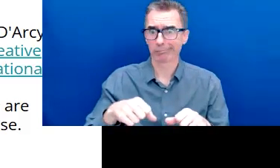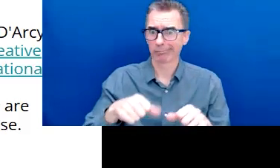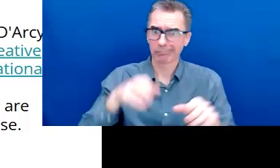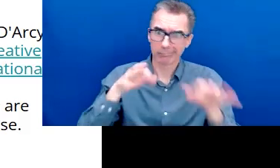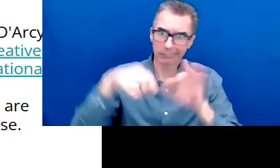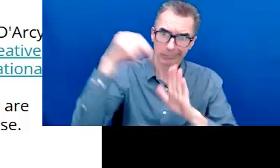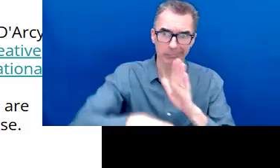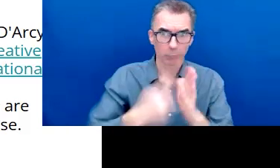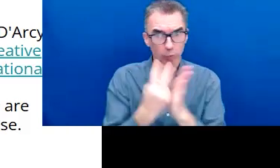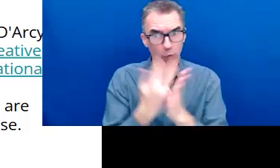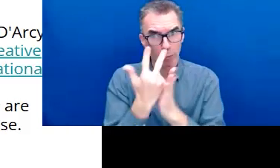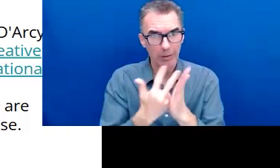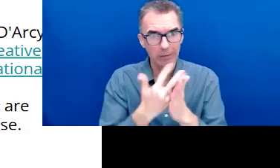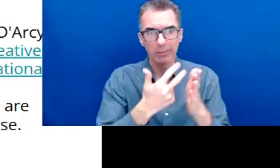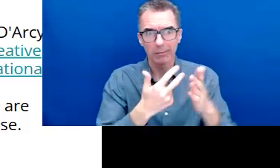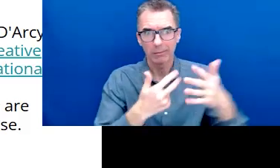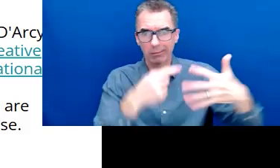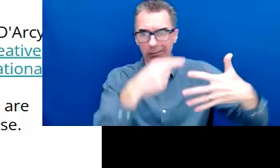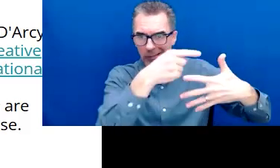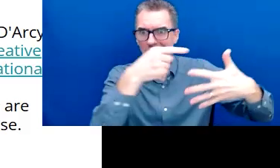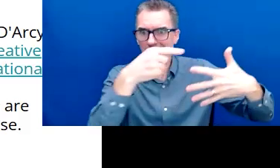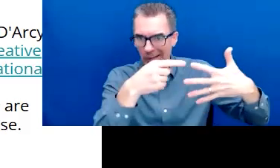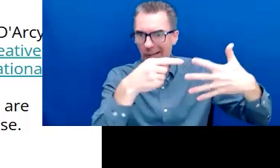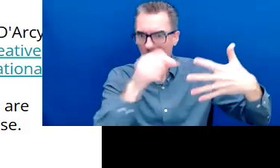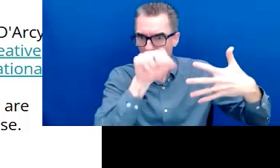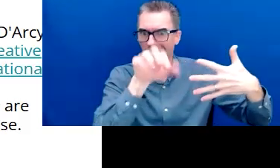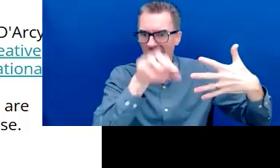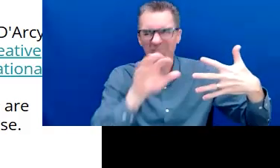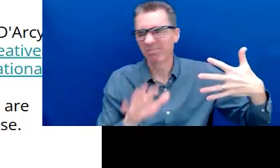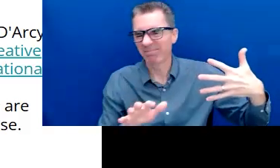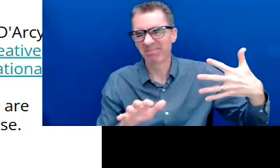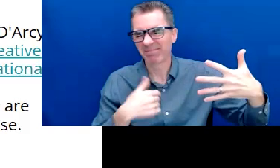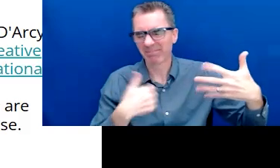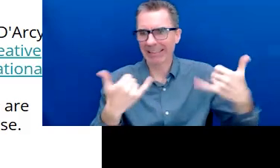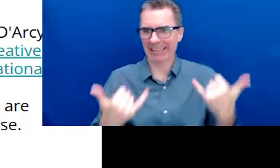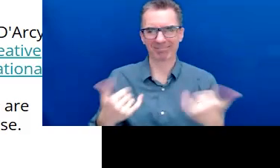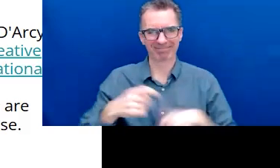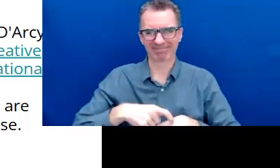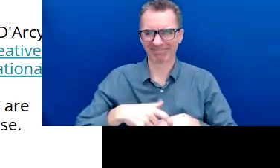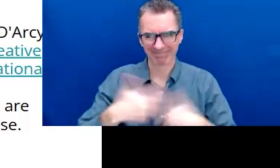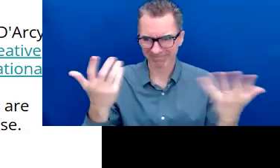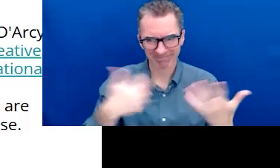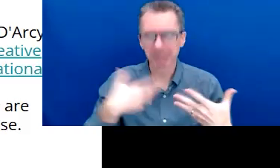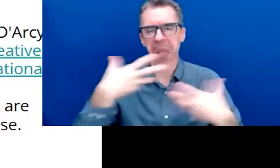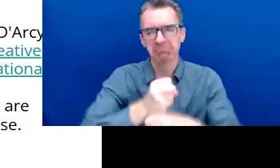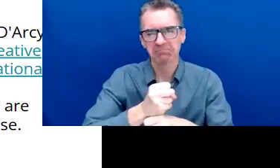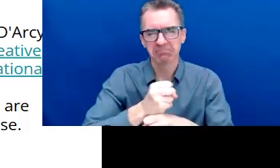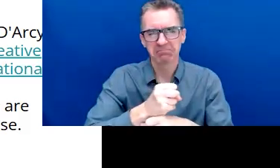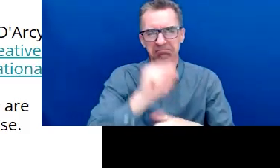looking at these different licenses and exactly what they mean. So I'm just going to really, really quickly, give you the give you the rundown here.